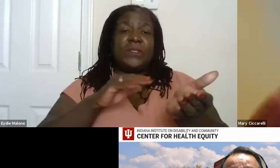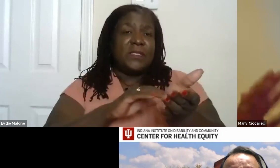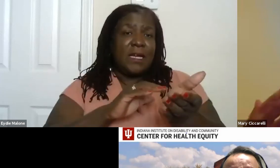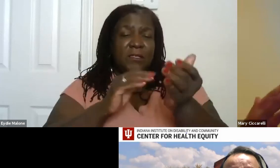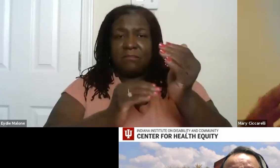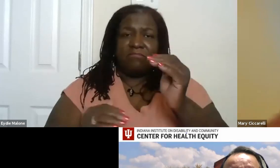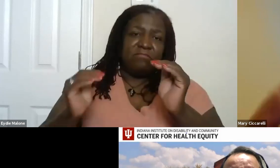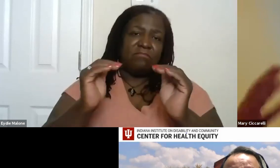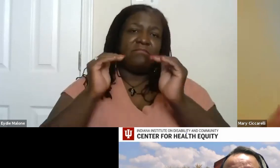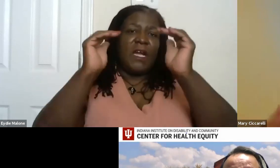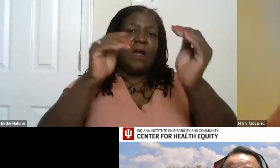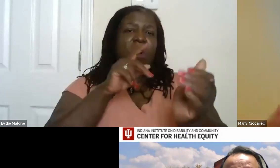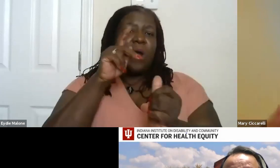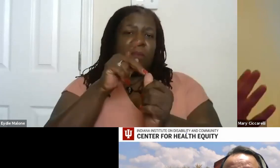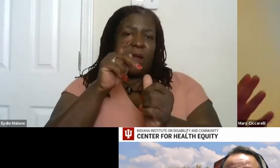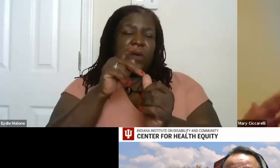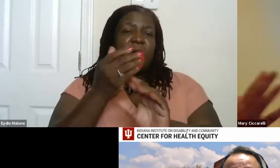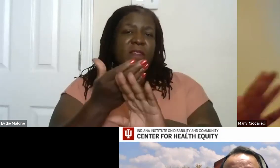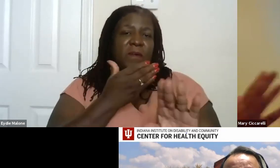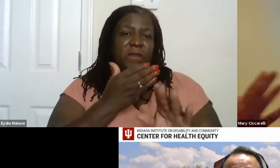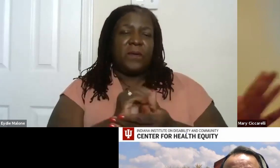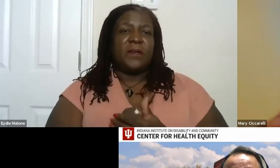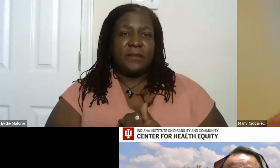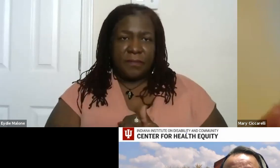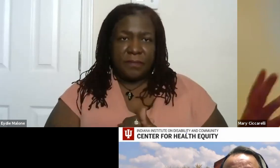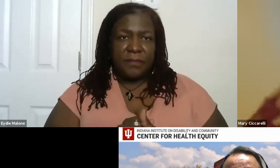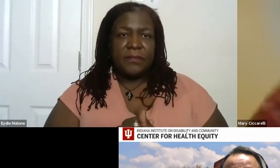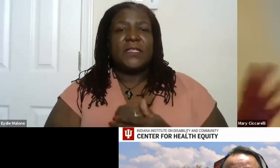is what the CDC has said right when they make their announcements, I assume we're going